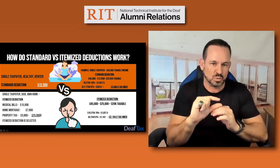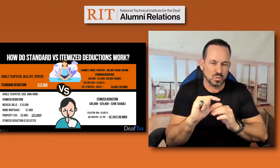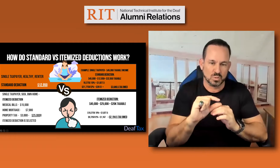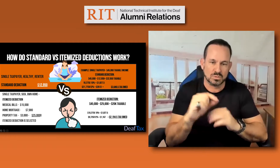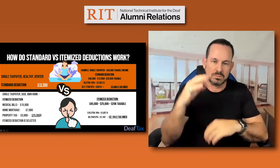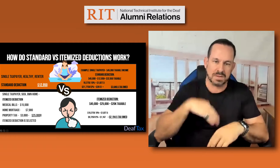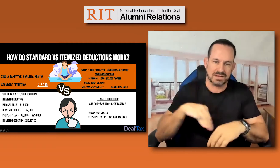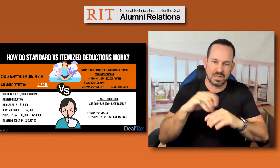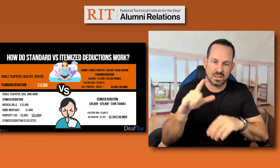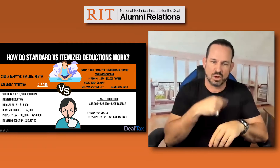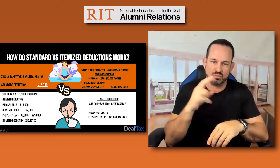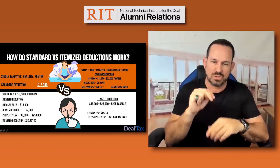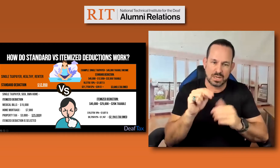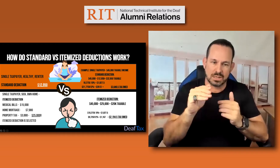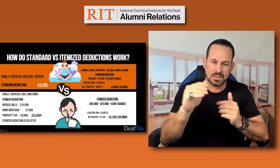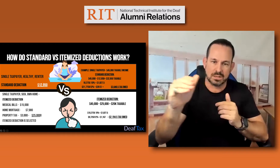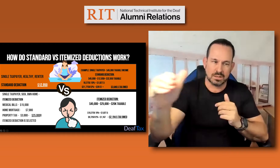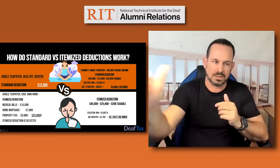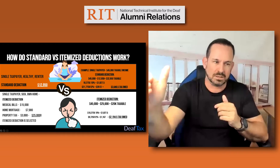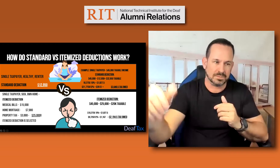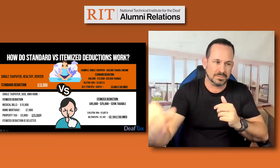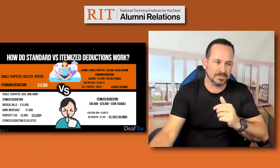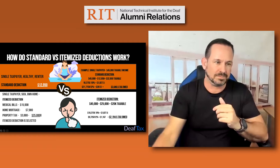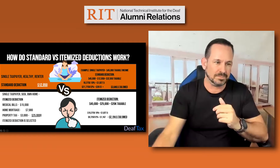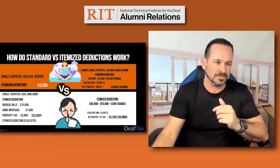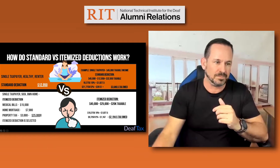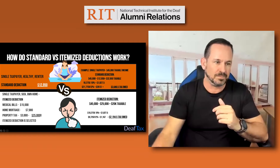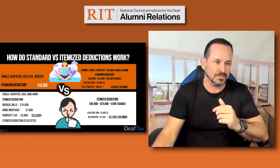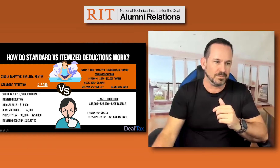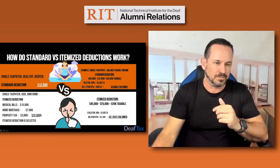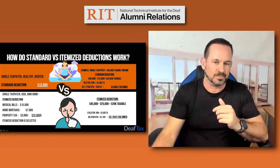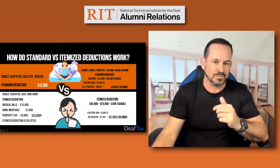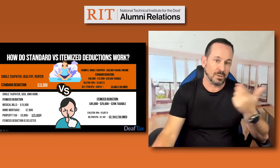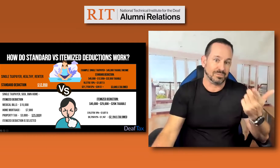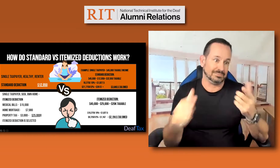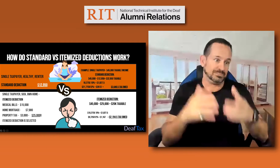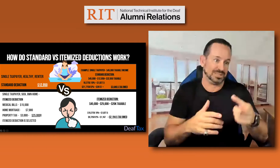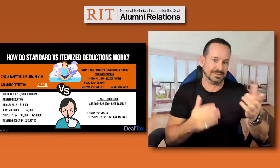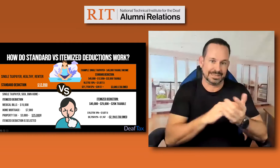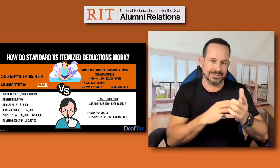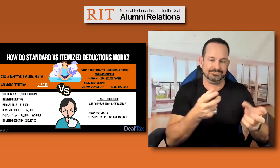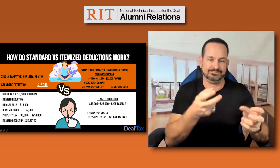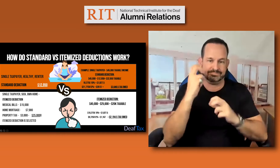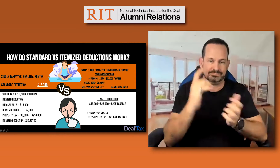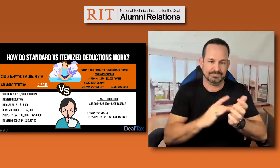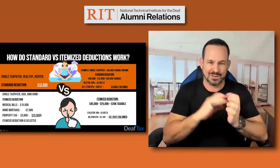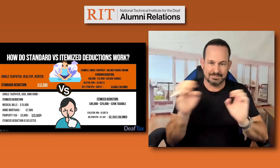Every year with the amount being reduced, that will benefit in the long run.